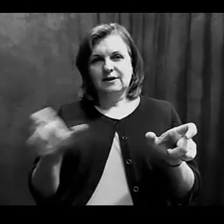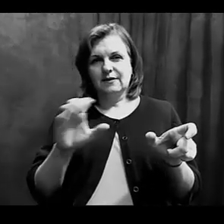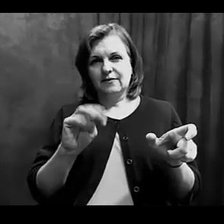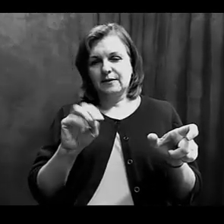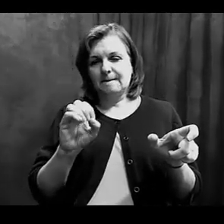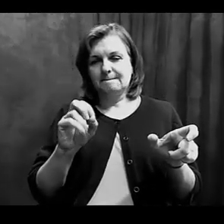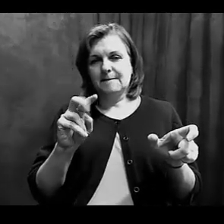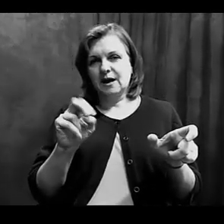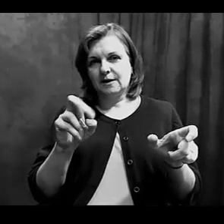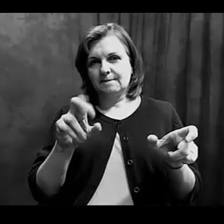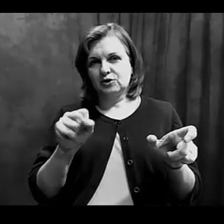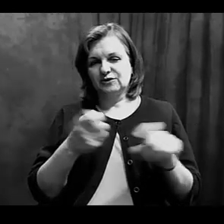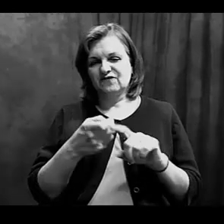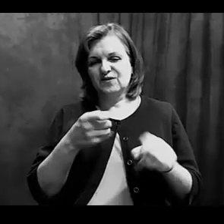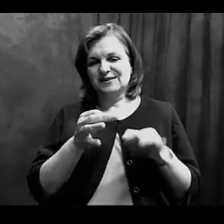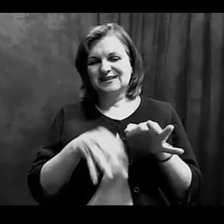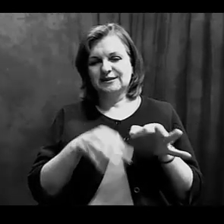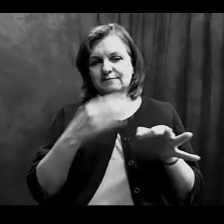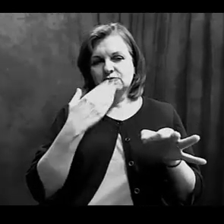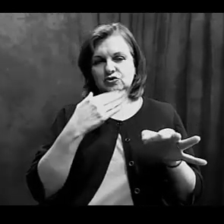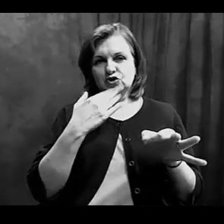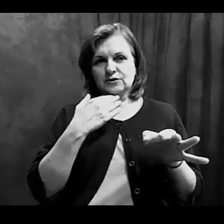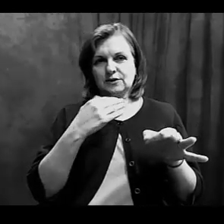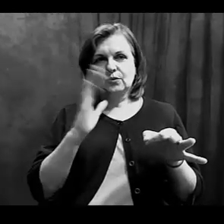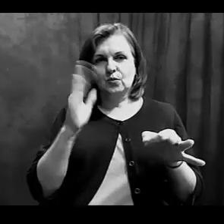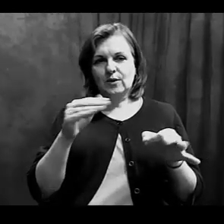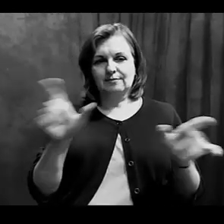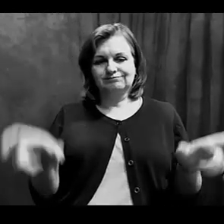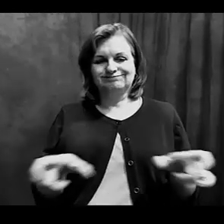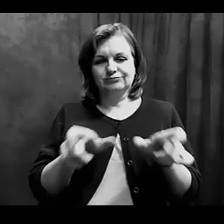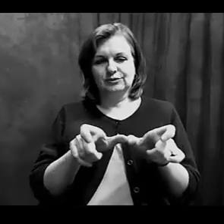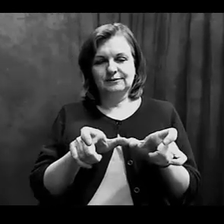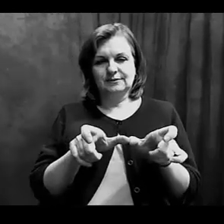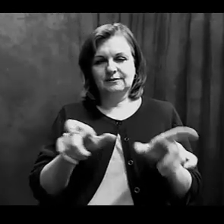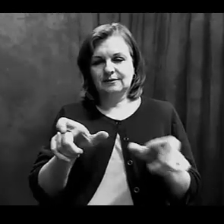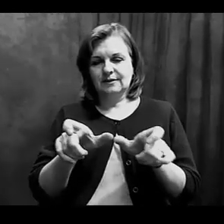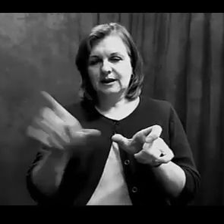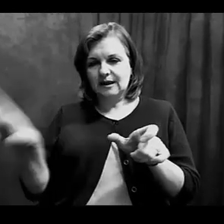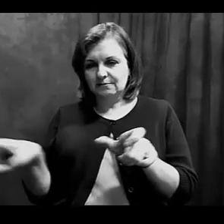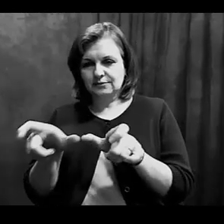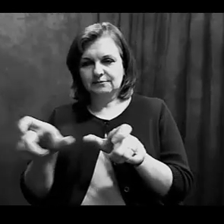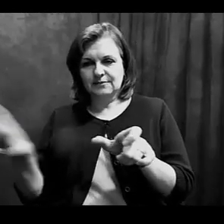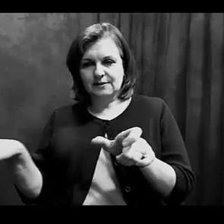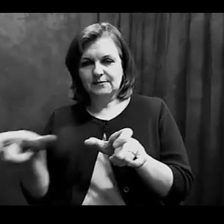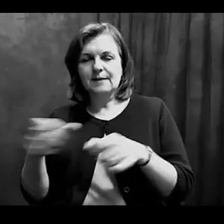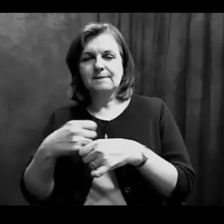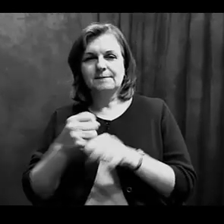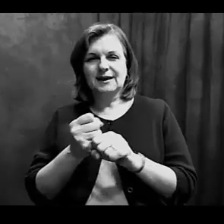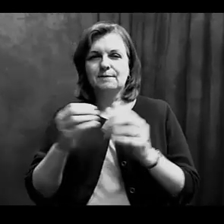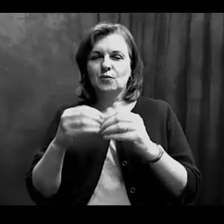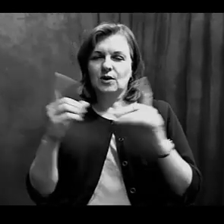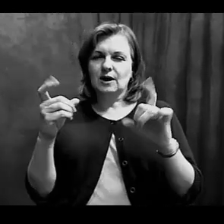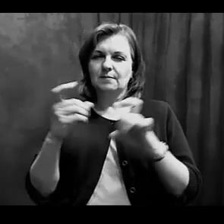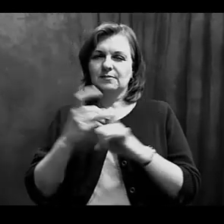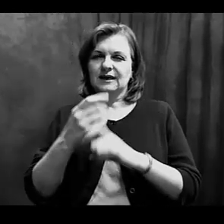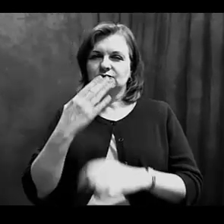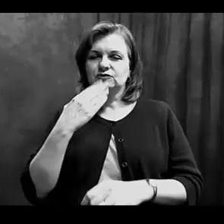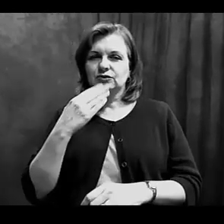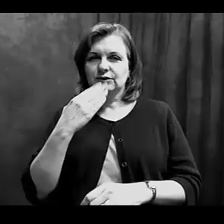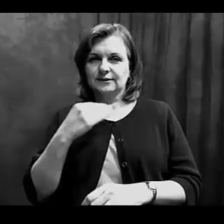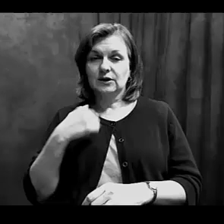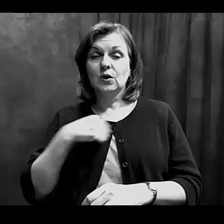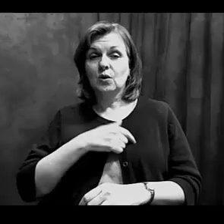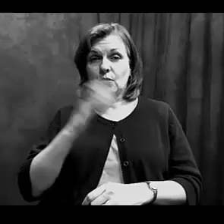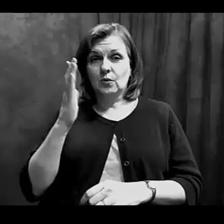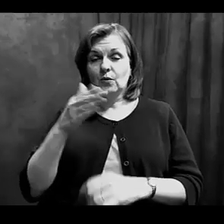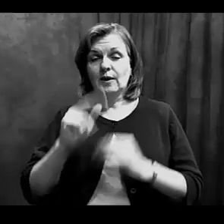those monomers that we talked about or those very simple sugars were gonna put those together and build complex sugars so